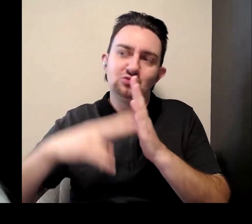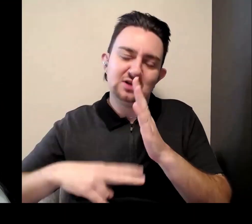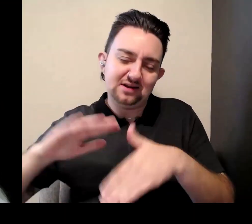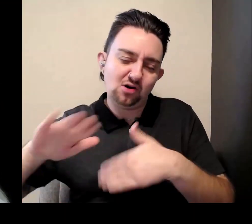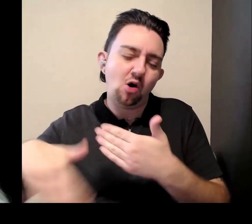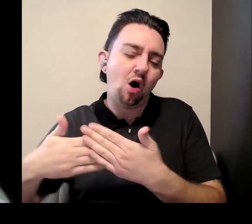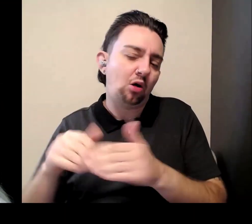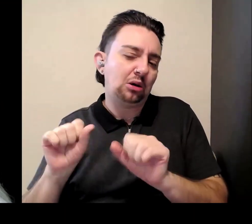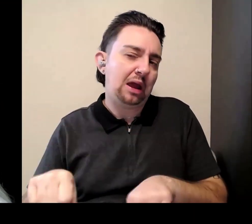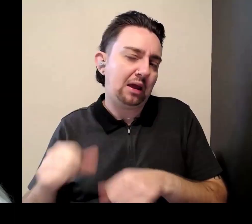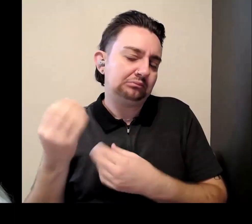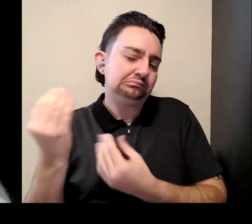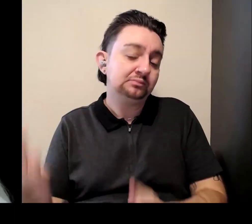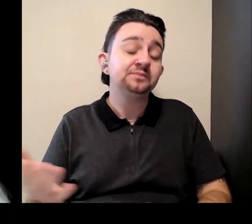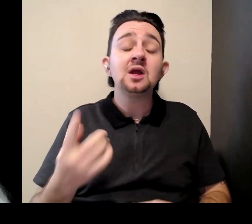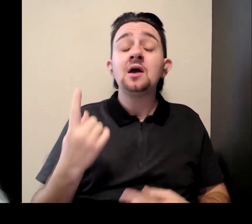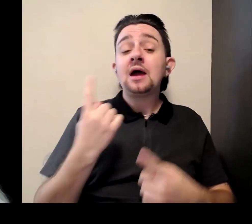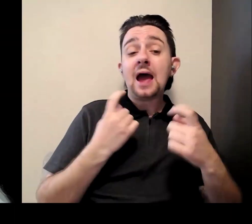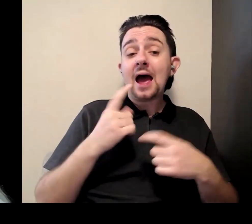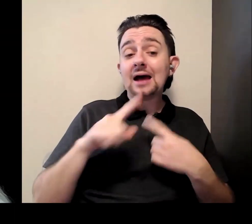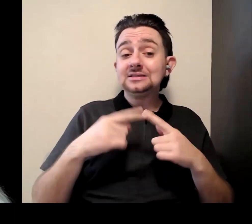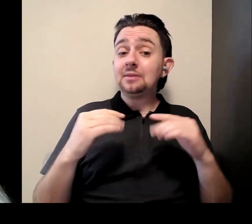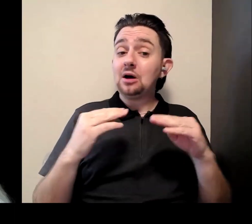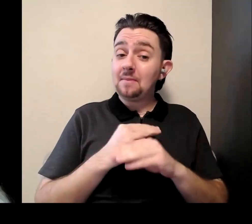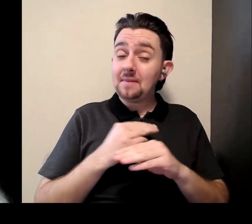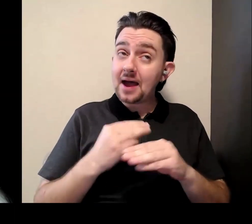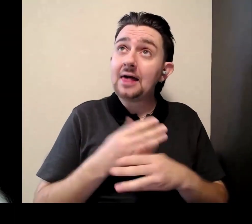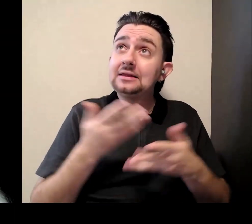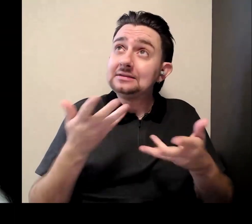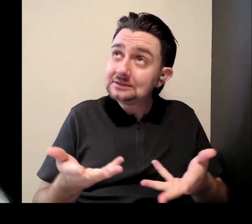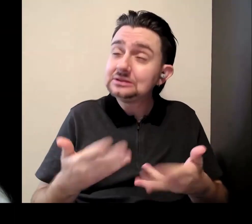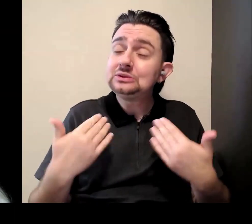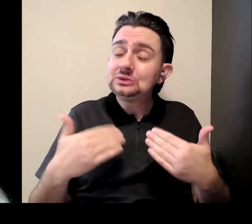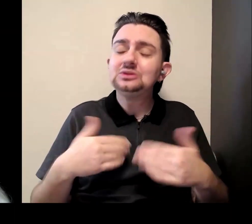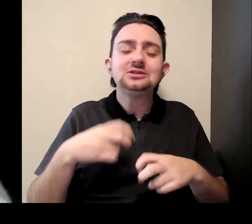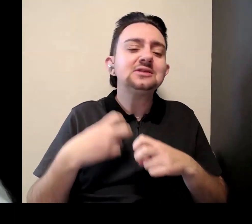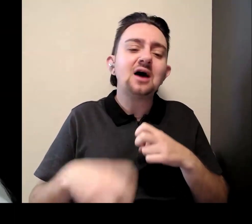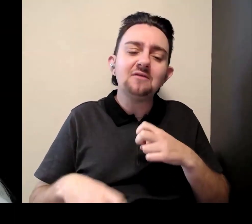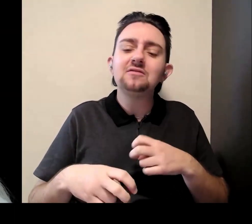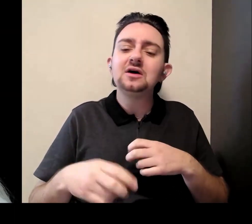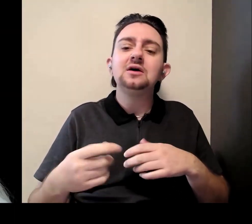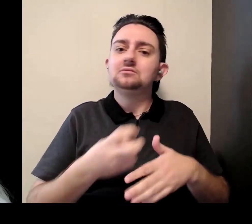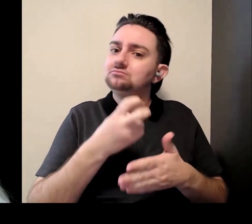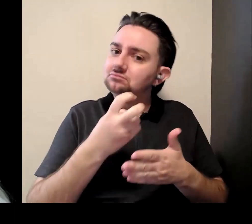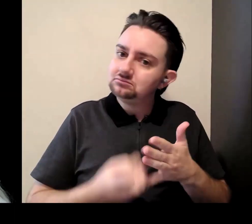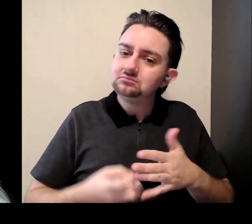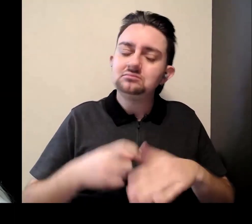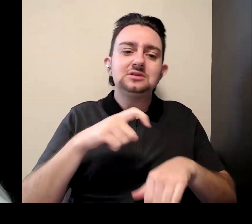The best thing I can say for math, but it's very in time intensive to get the training. It used to be called Making Math Real.